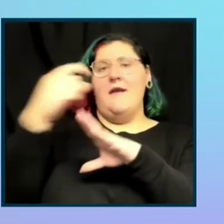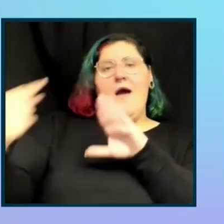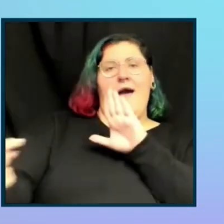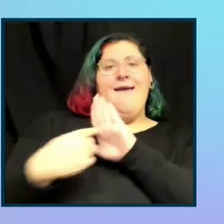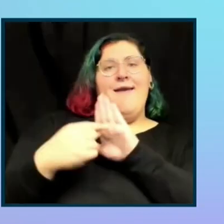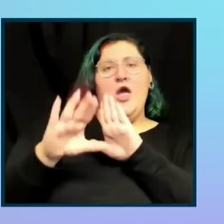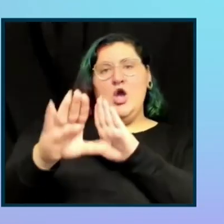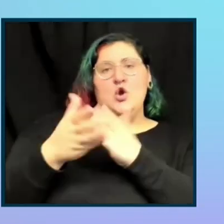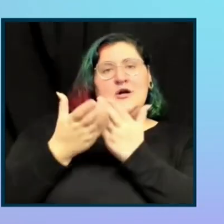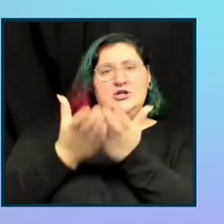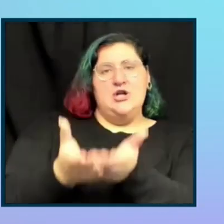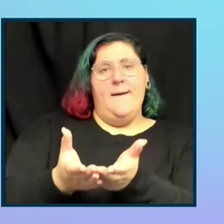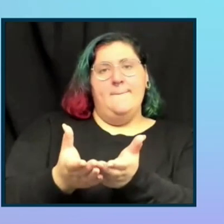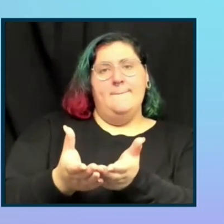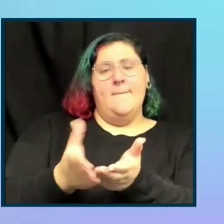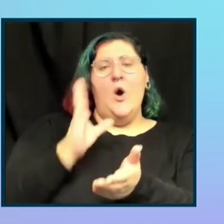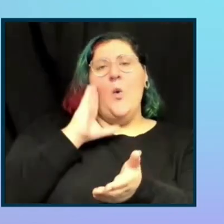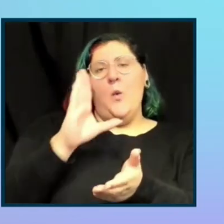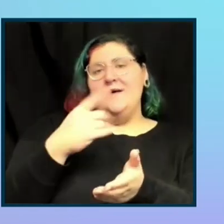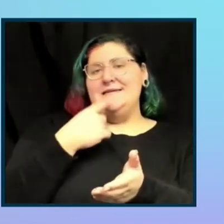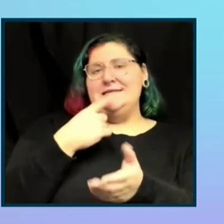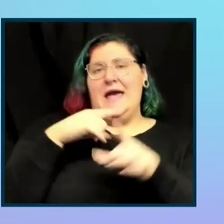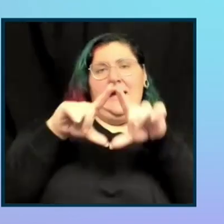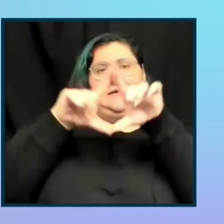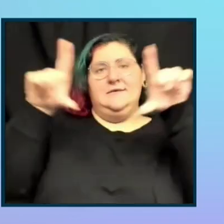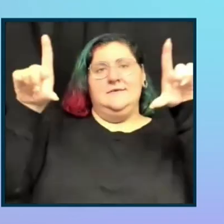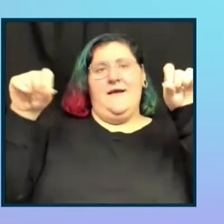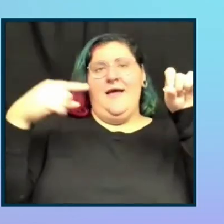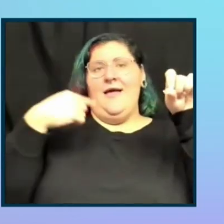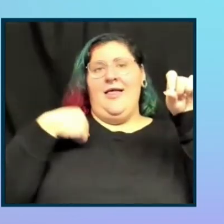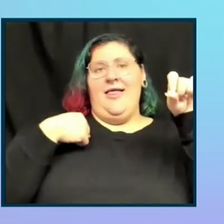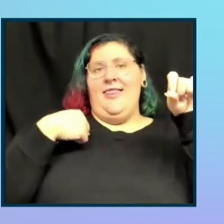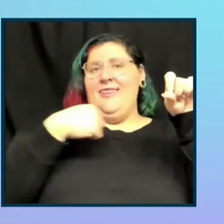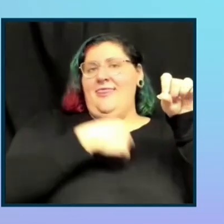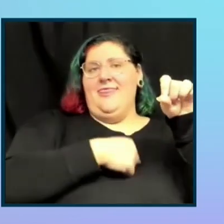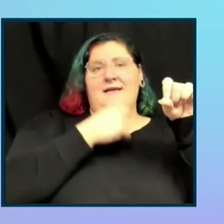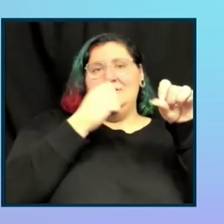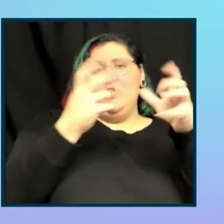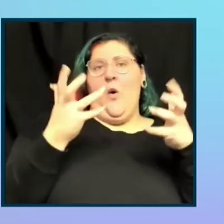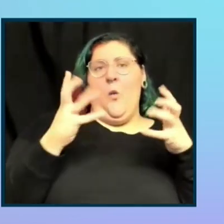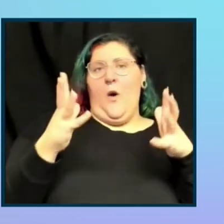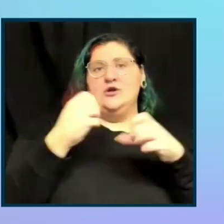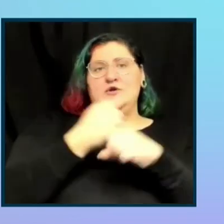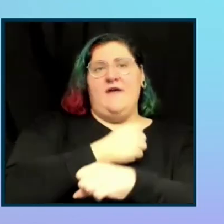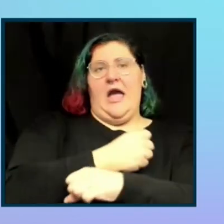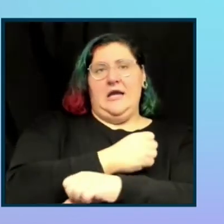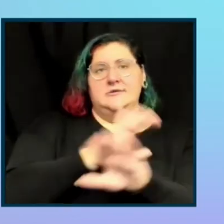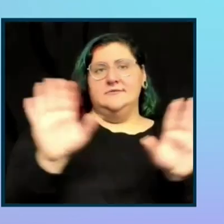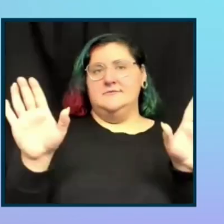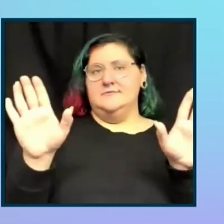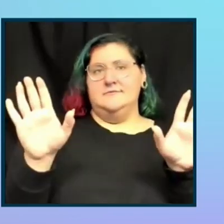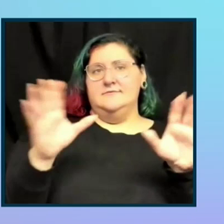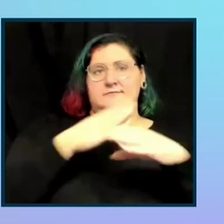"These people don't wanna fight." So, you know, there's, you know, there could be something like that, I guess. But yeah, it does suck it.